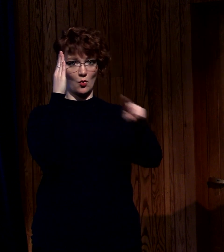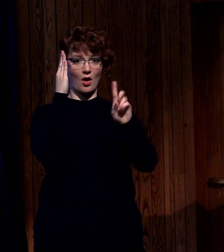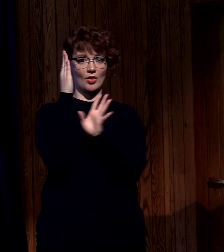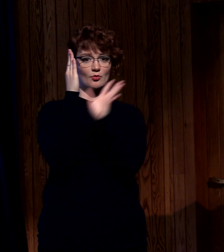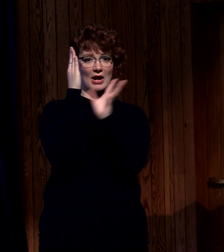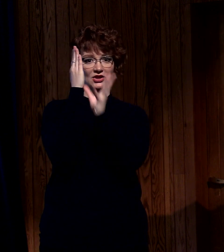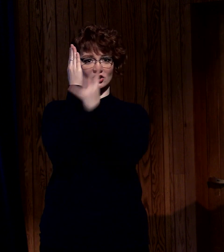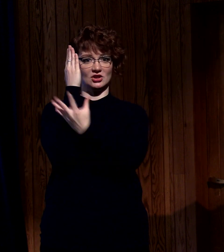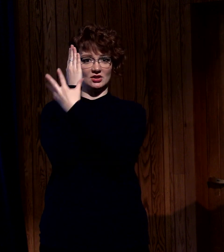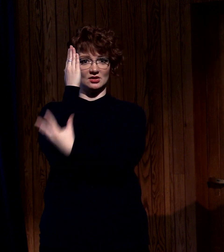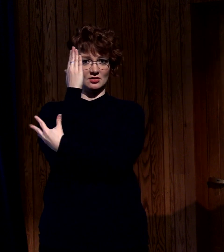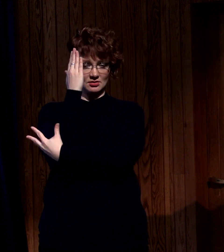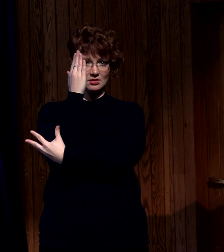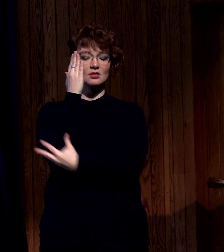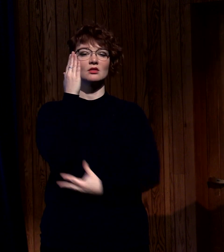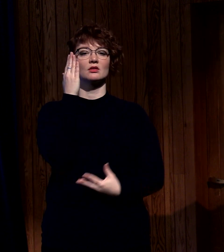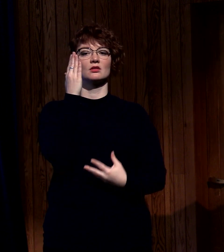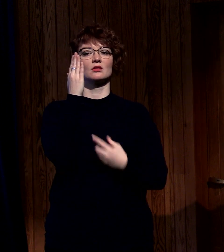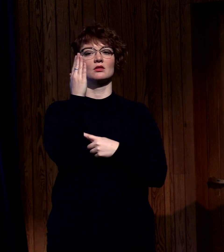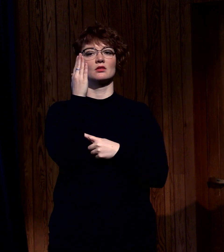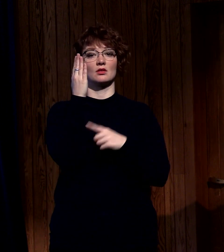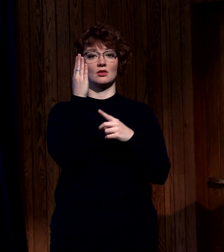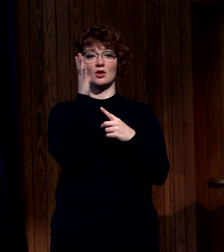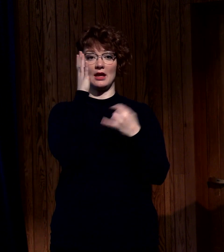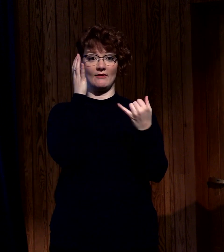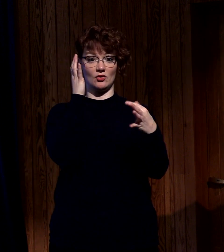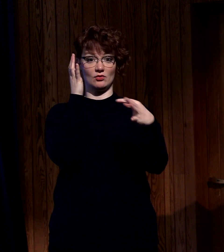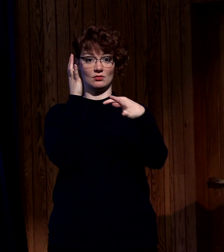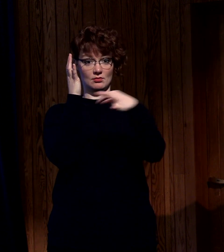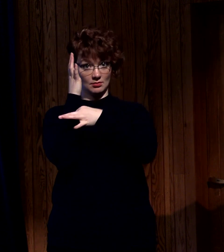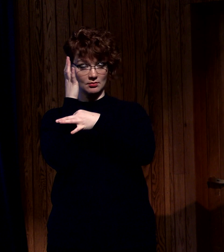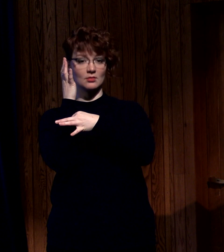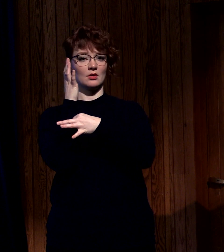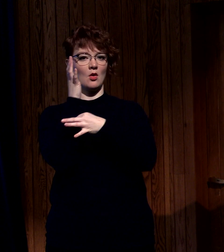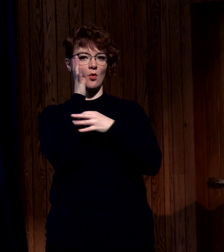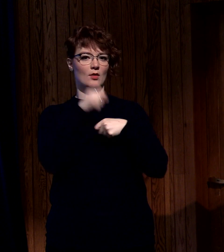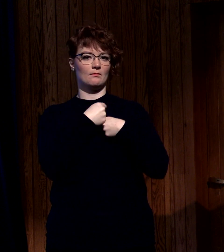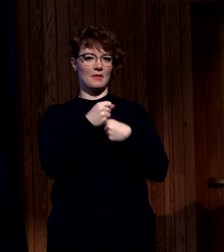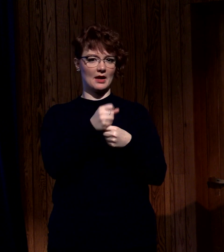and I in them will produce much fruit for apart from me, you can